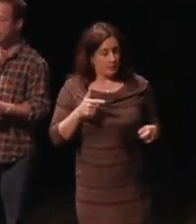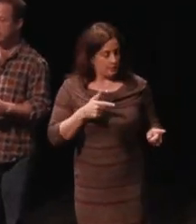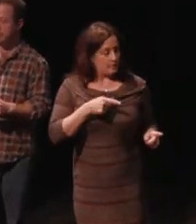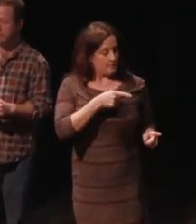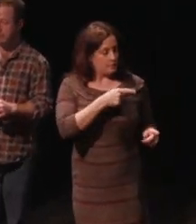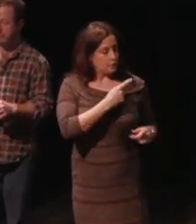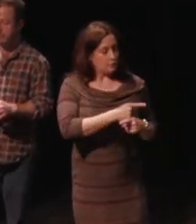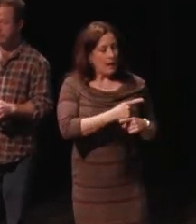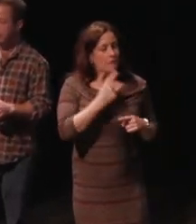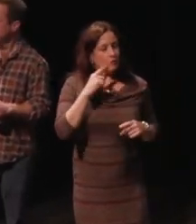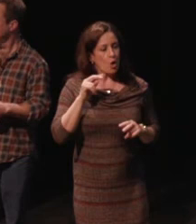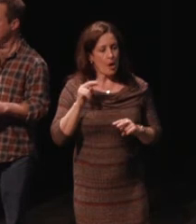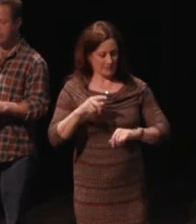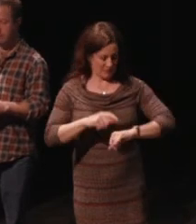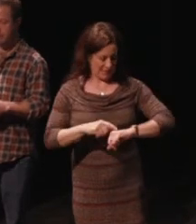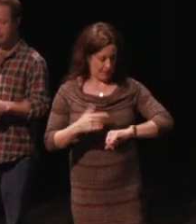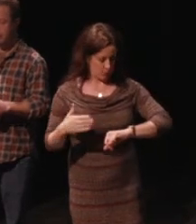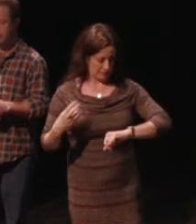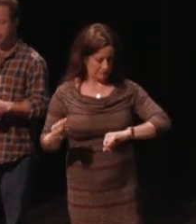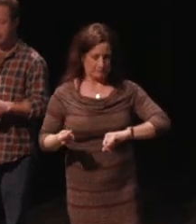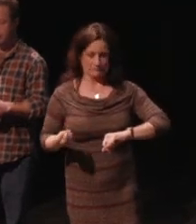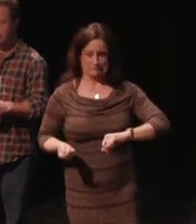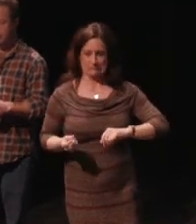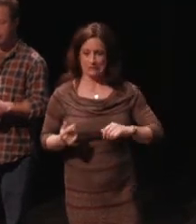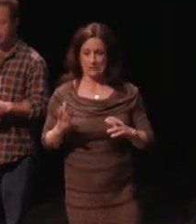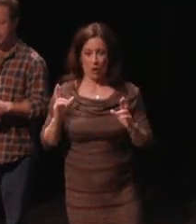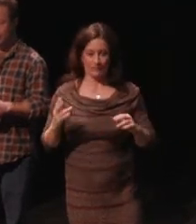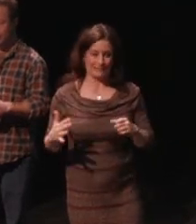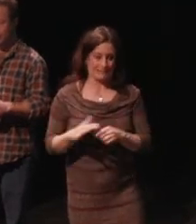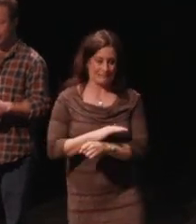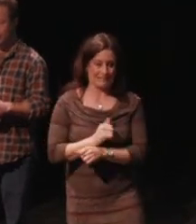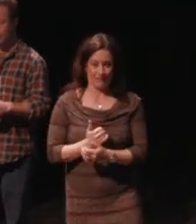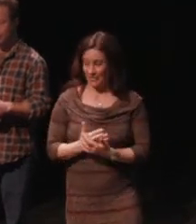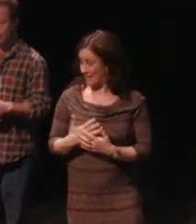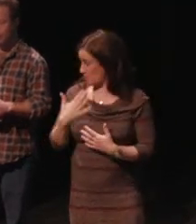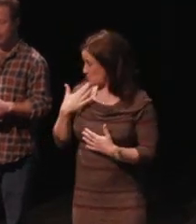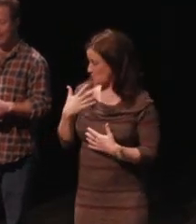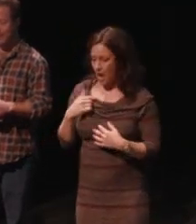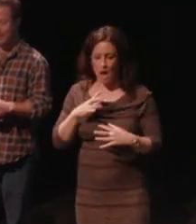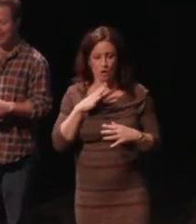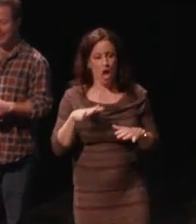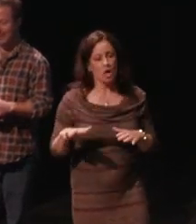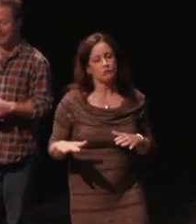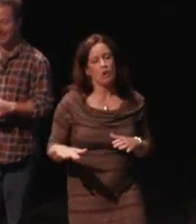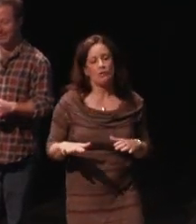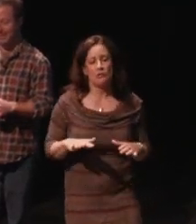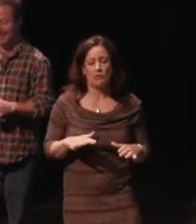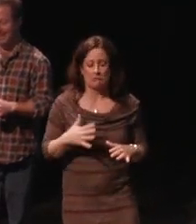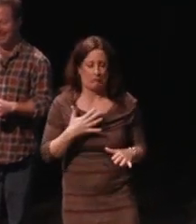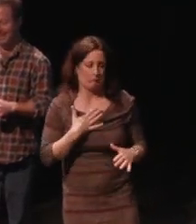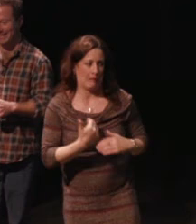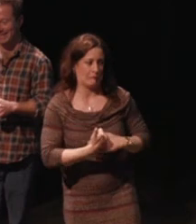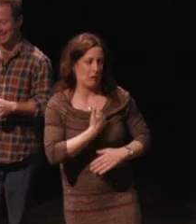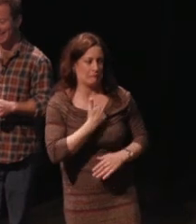For observation of time, we're going to move a little bit quicker and hopefully we can cram everything in. I just talk way too slowly, it's my own fault.